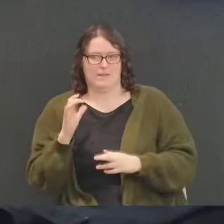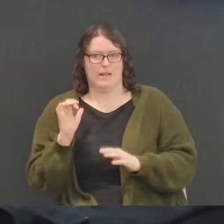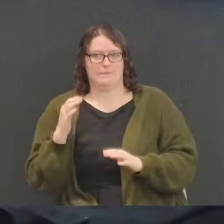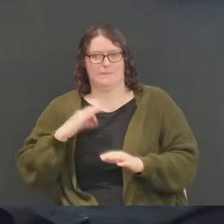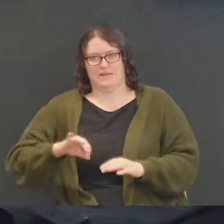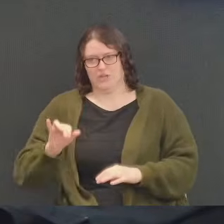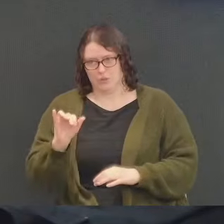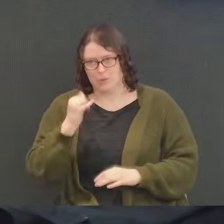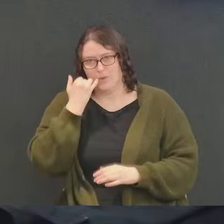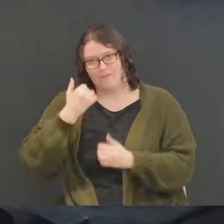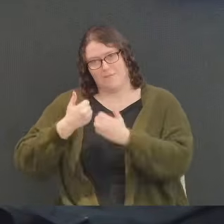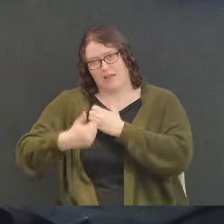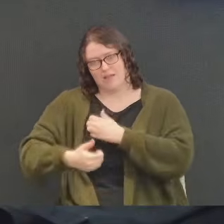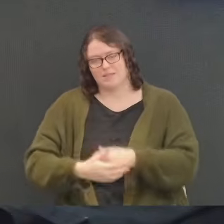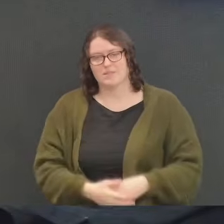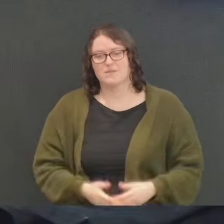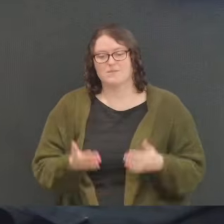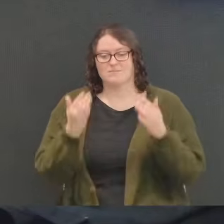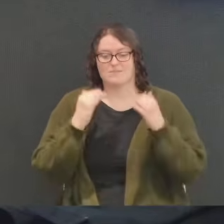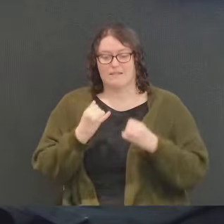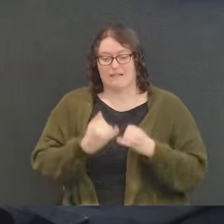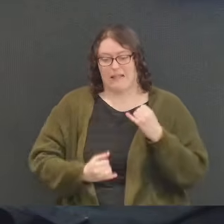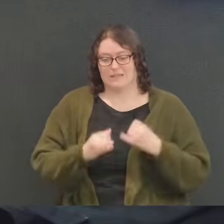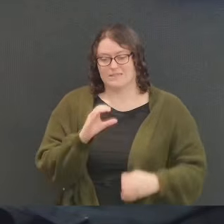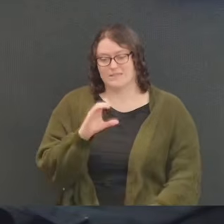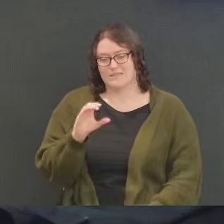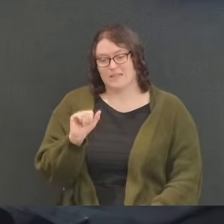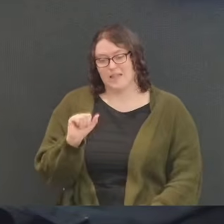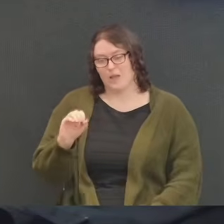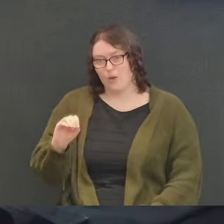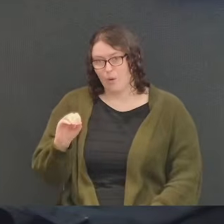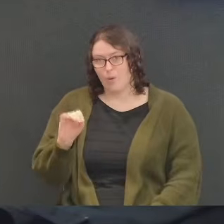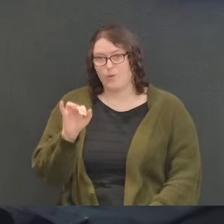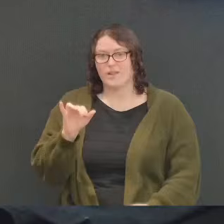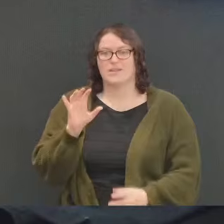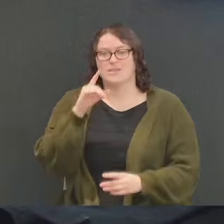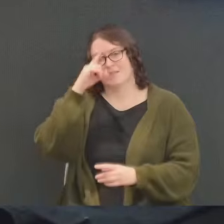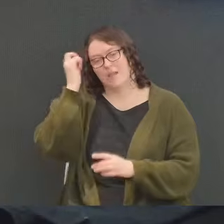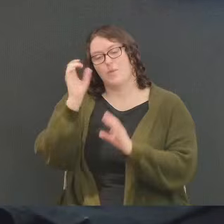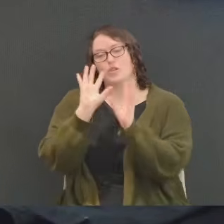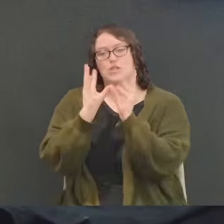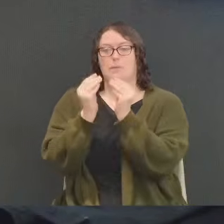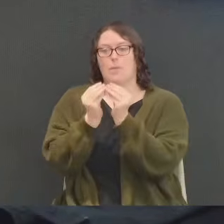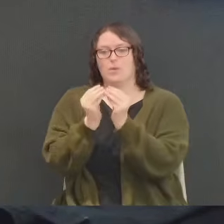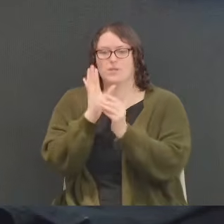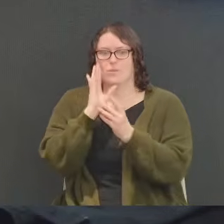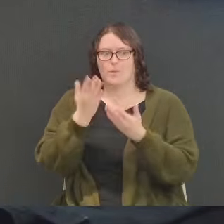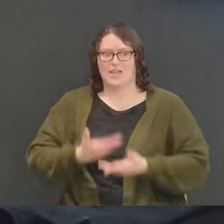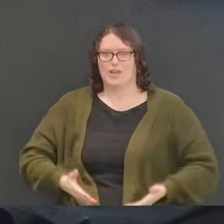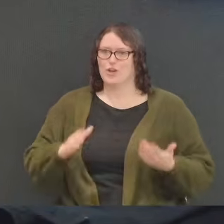lastly, related to CCAO, the summer symposium this year is going to be in Cincinnati. Um,